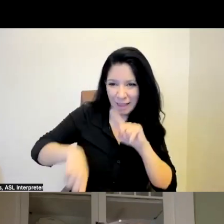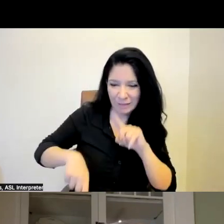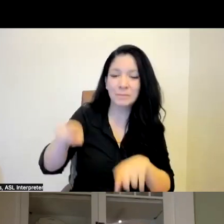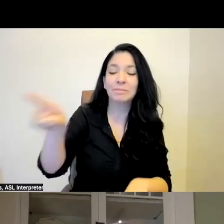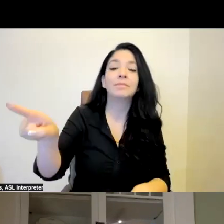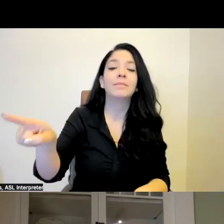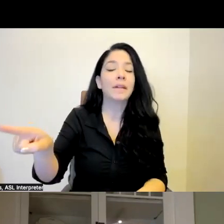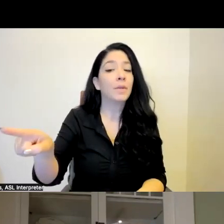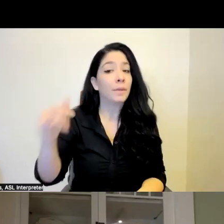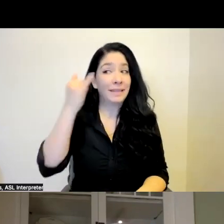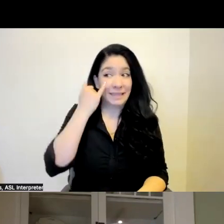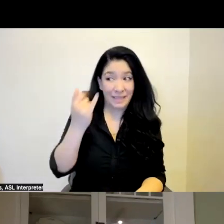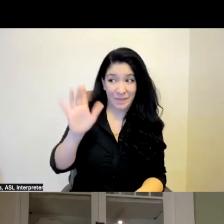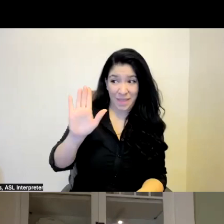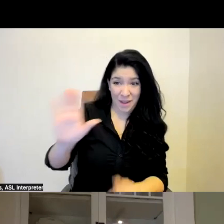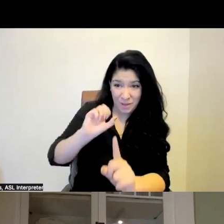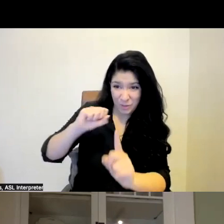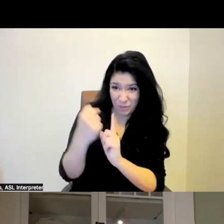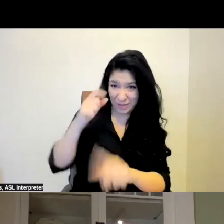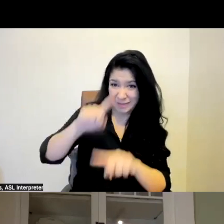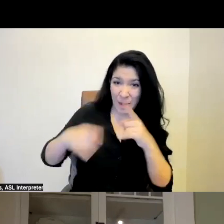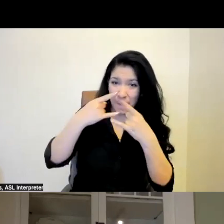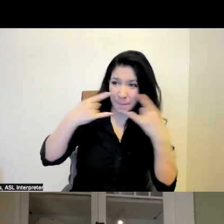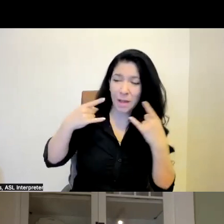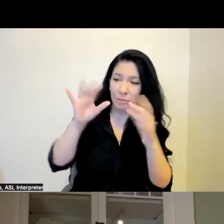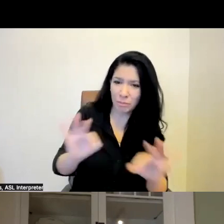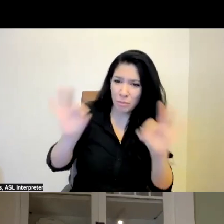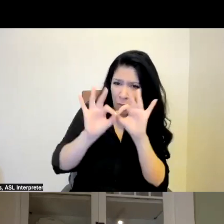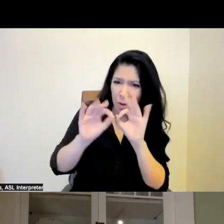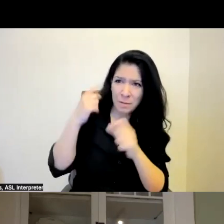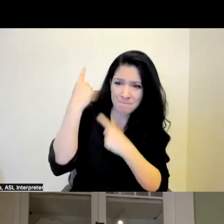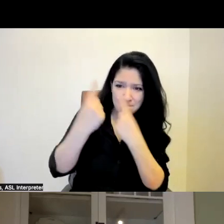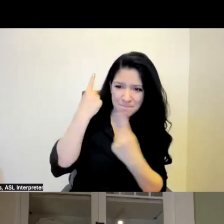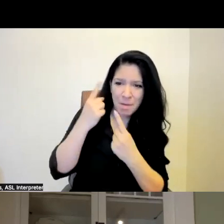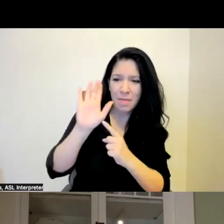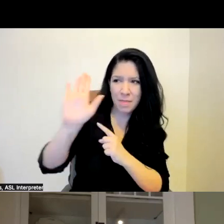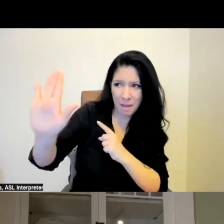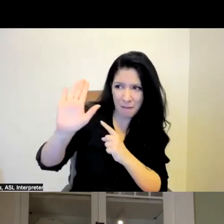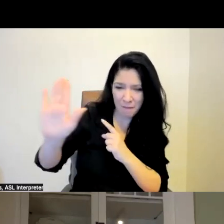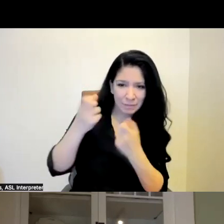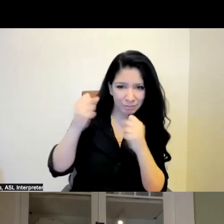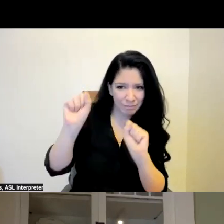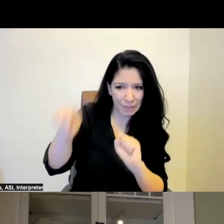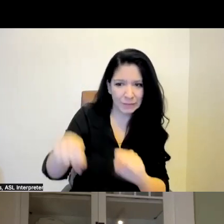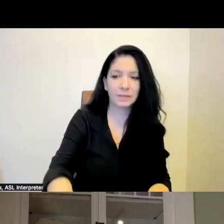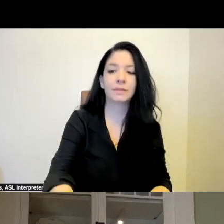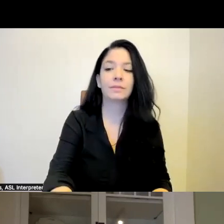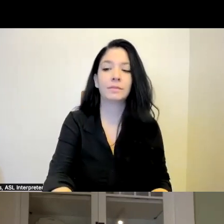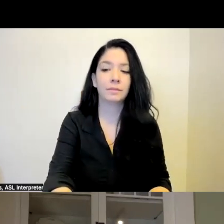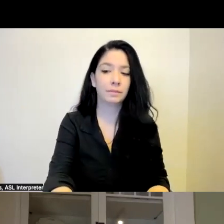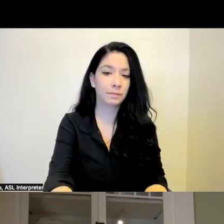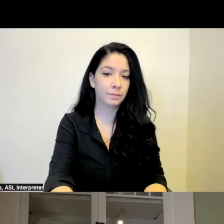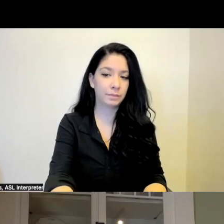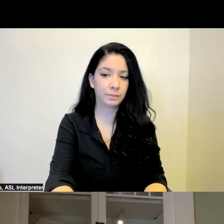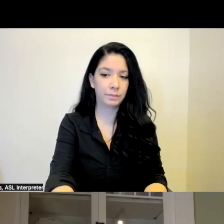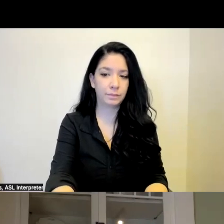circumstances have to be taken into account as well. And I know for myself, personally,